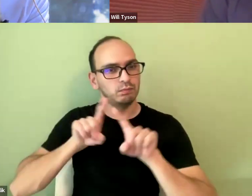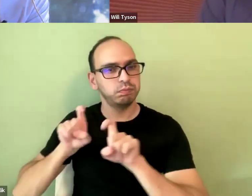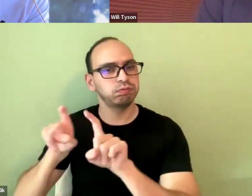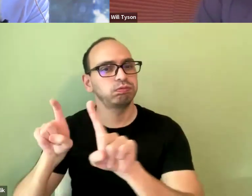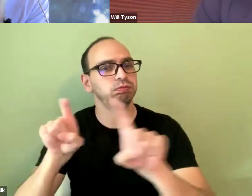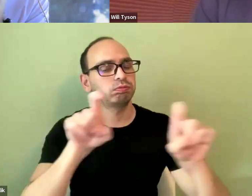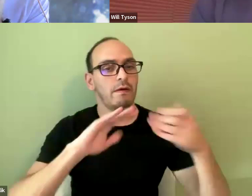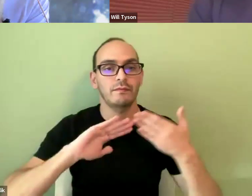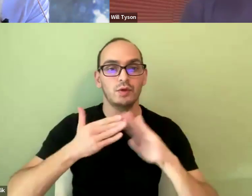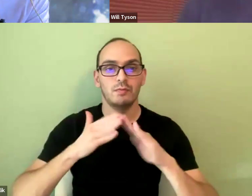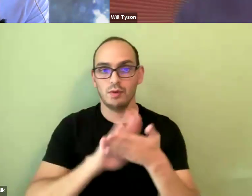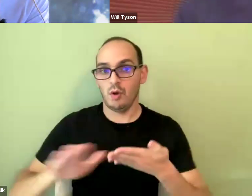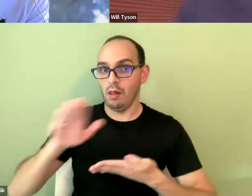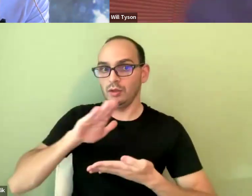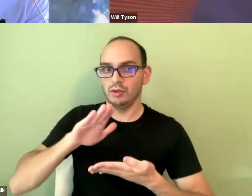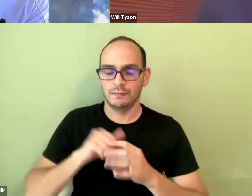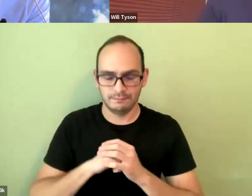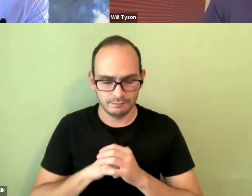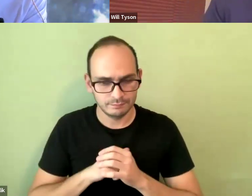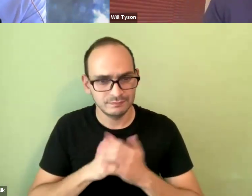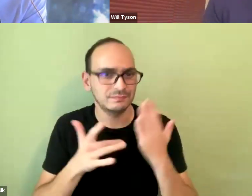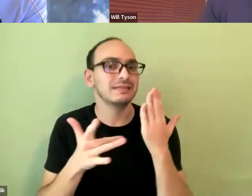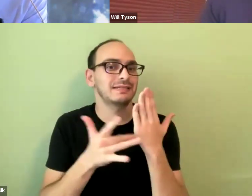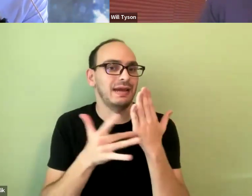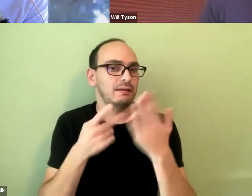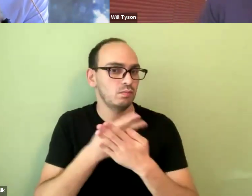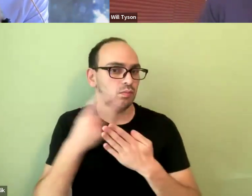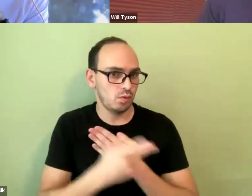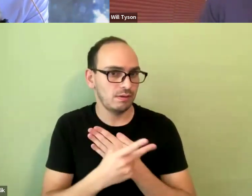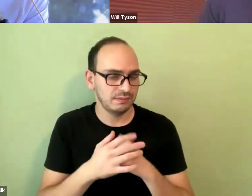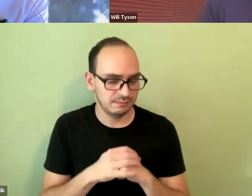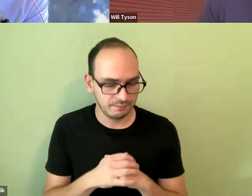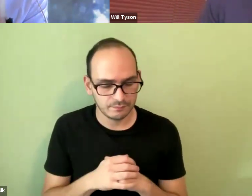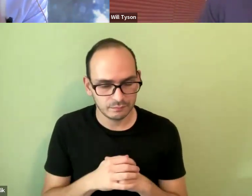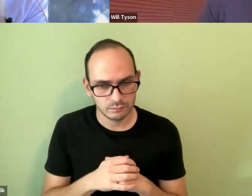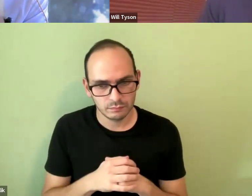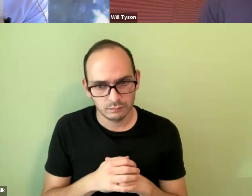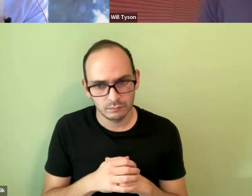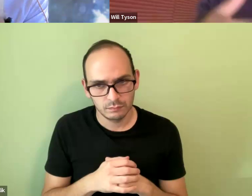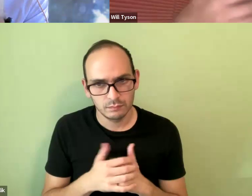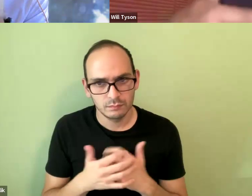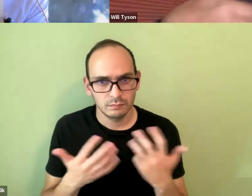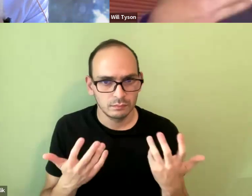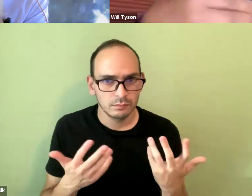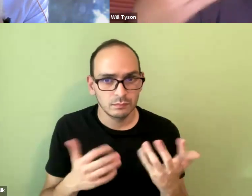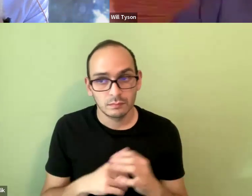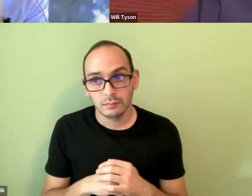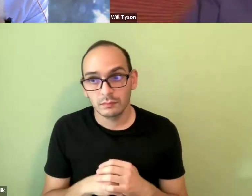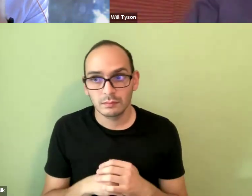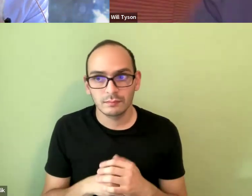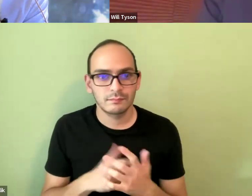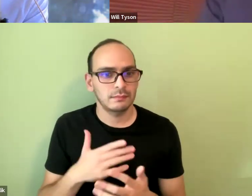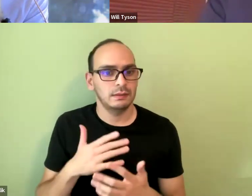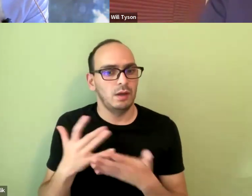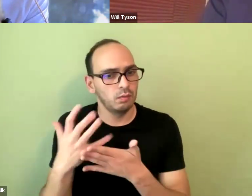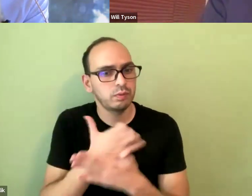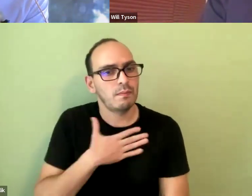community college tech programs. Like my own quantitative data.